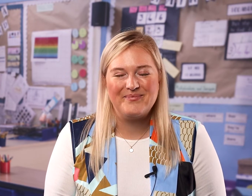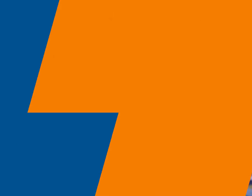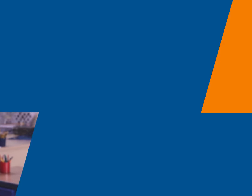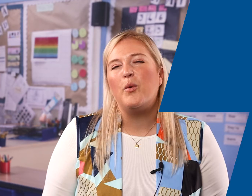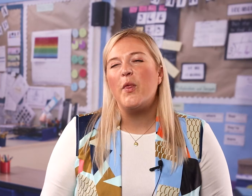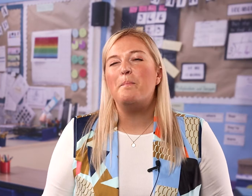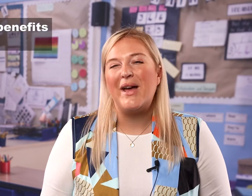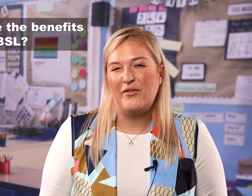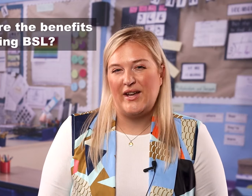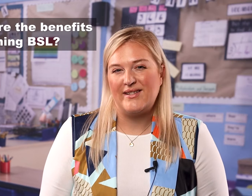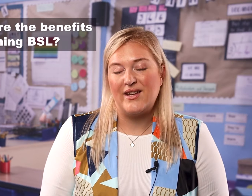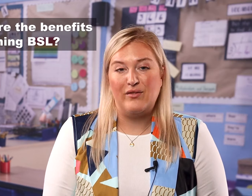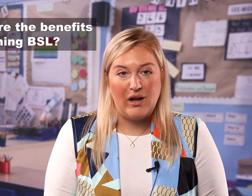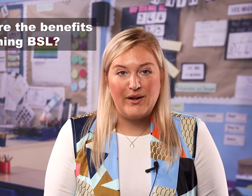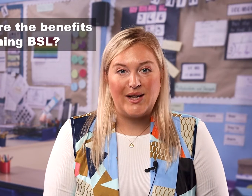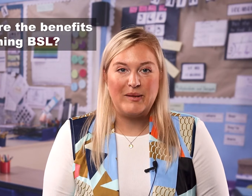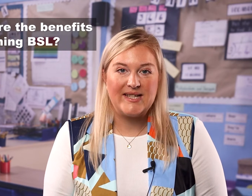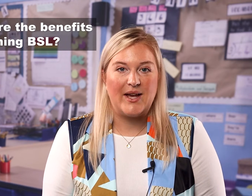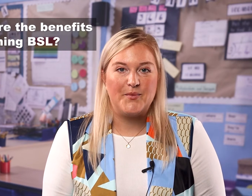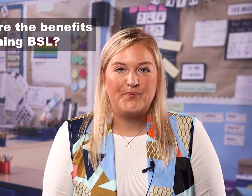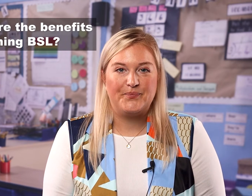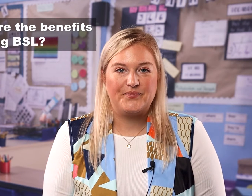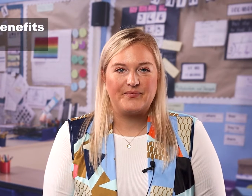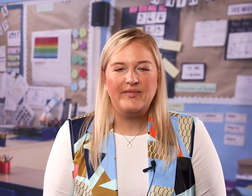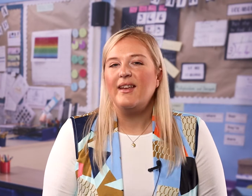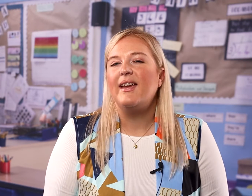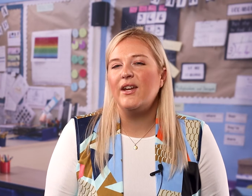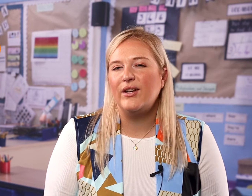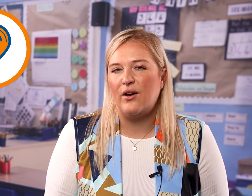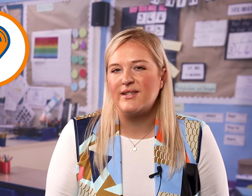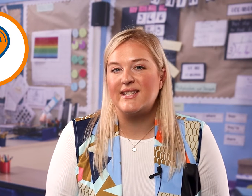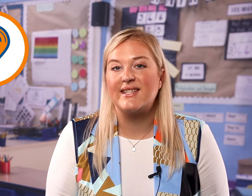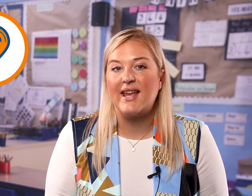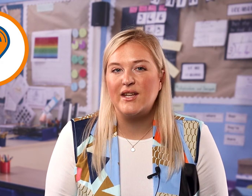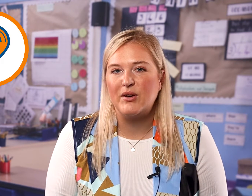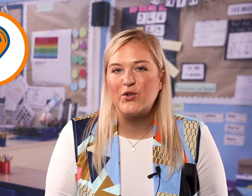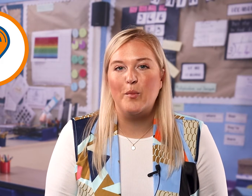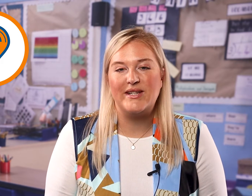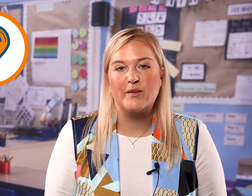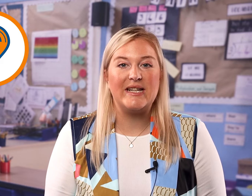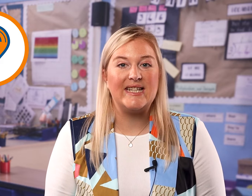Now what are the benefits of learning BSL? Hearing loss is the second most common disability